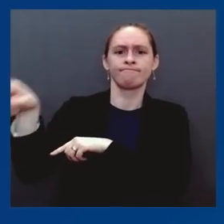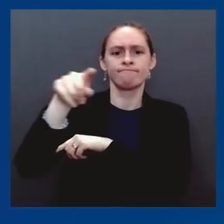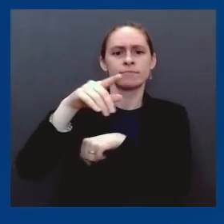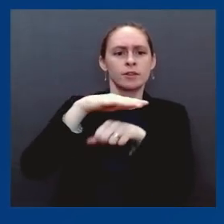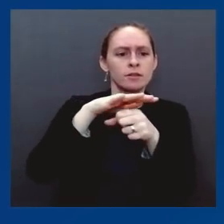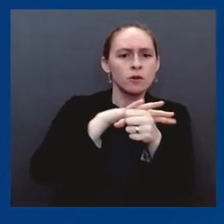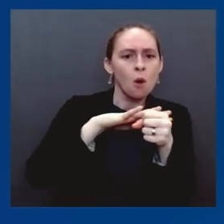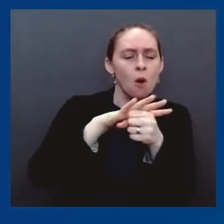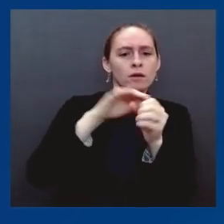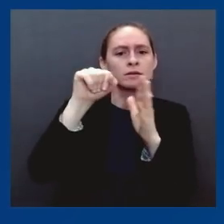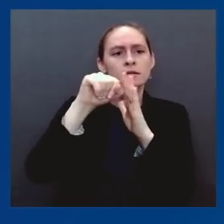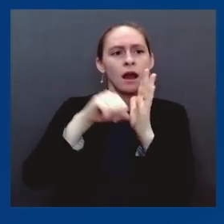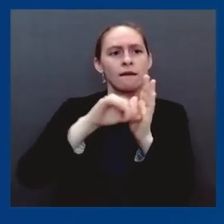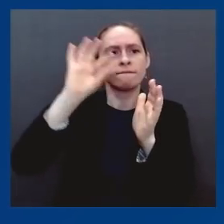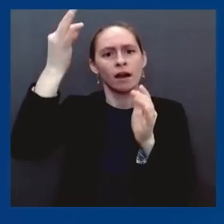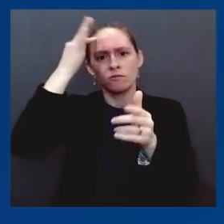are completely and utterly unacceptable.